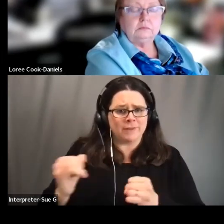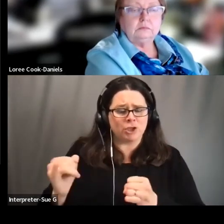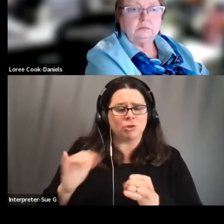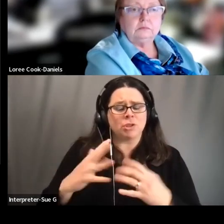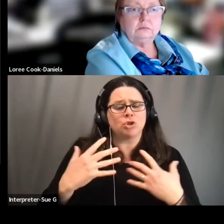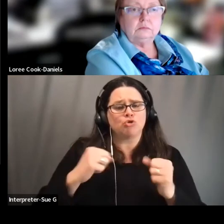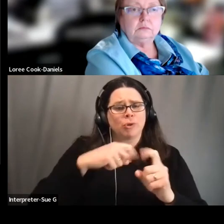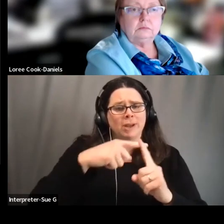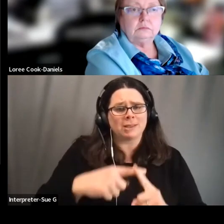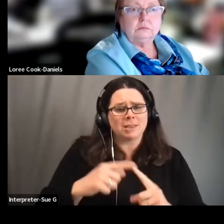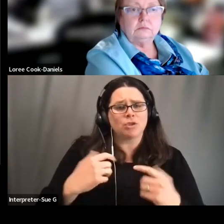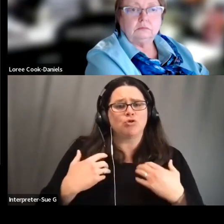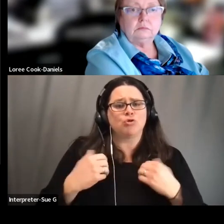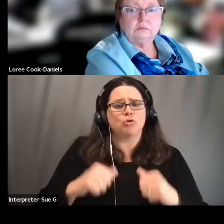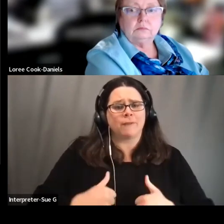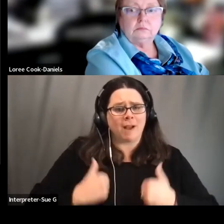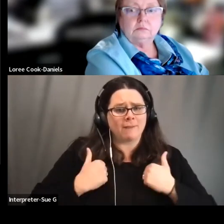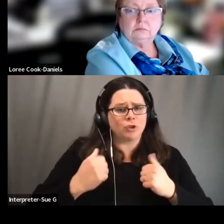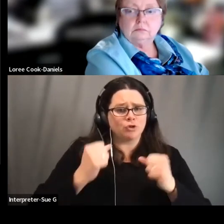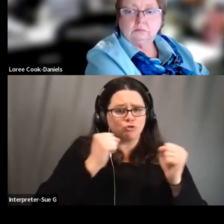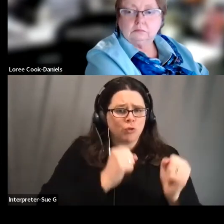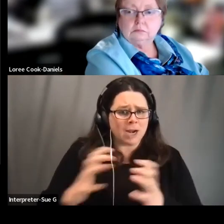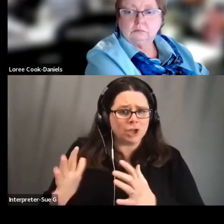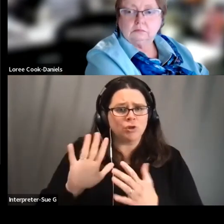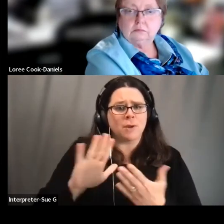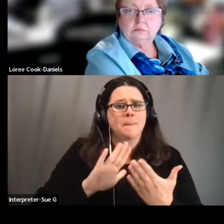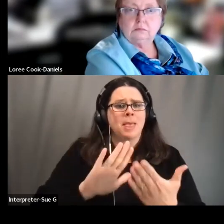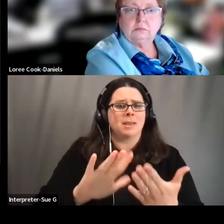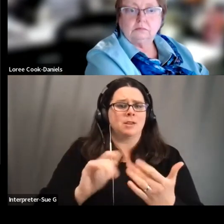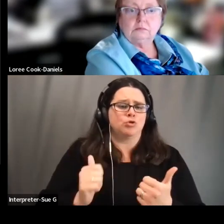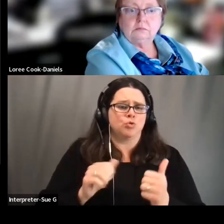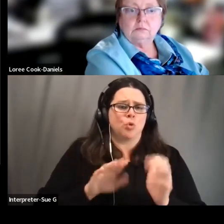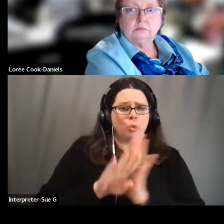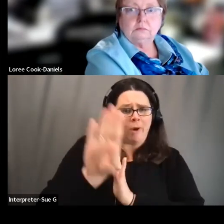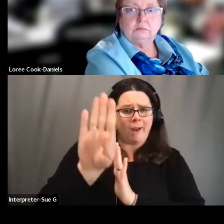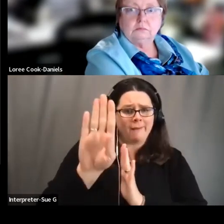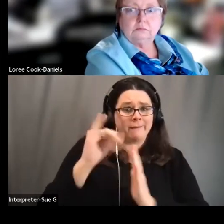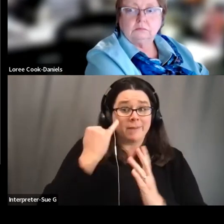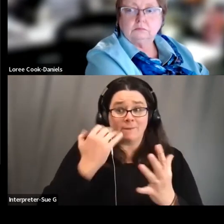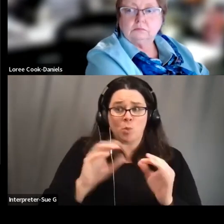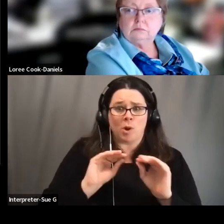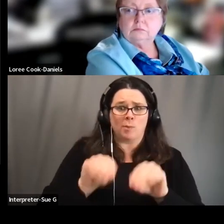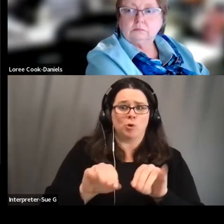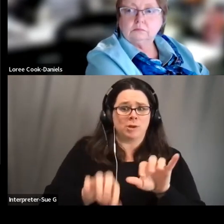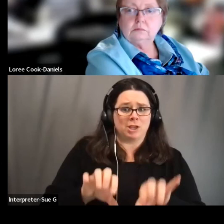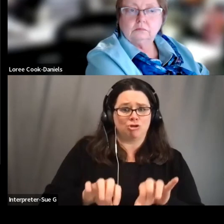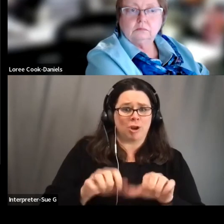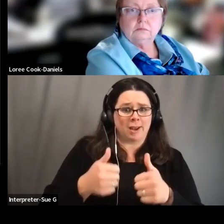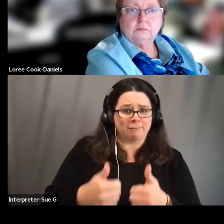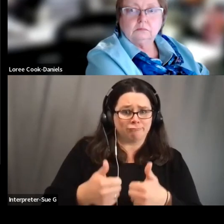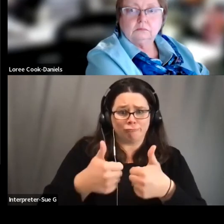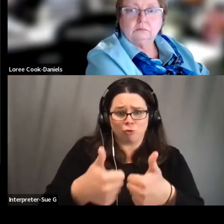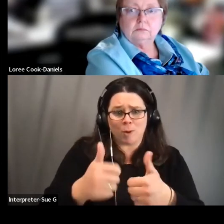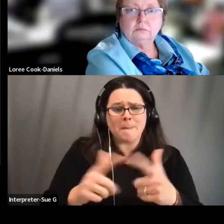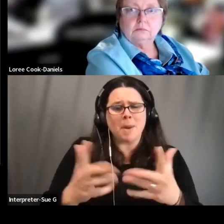their survival strategies and their methods of thriving. If you want to put it in the chat, that's great. But I'd really like folks to kind of think about that